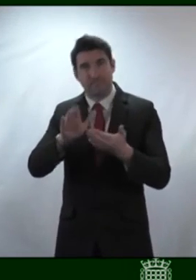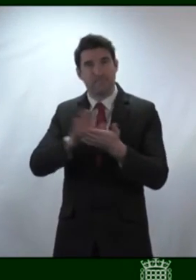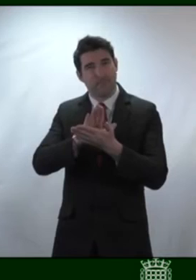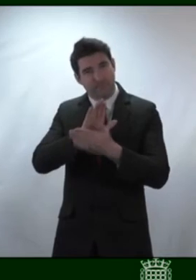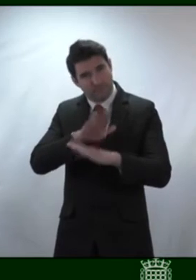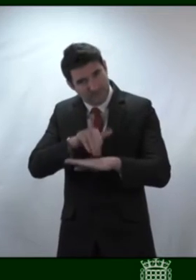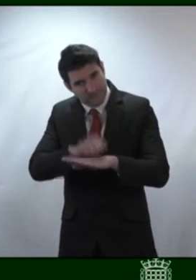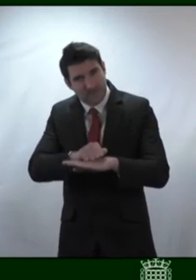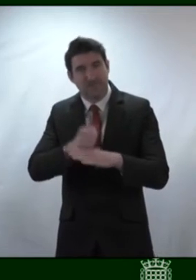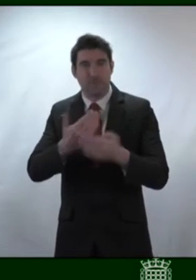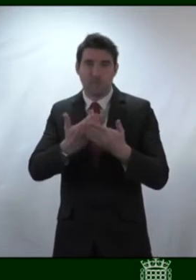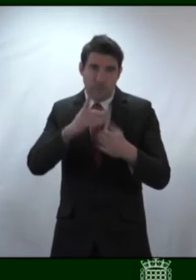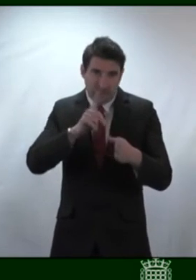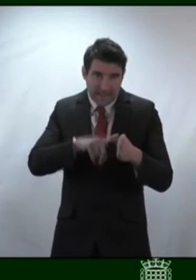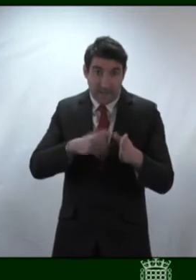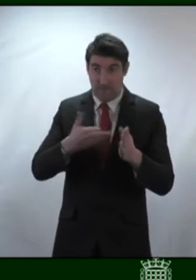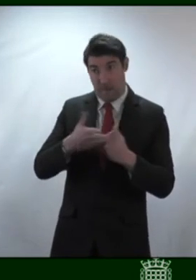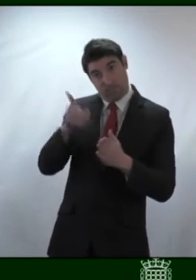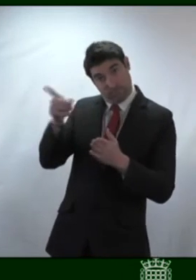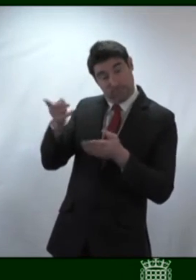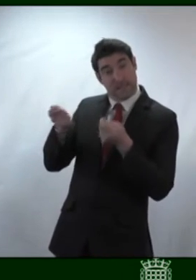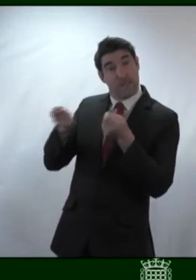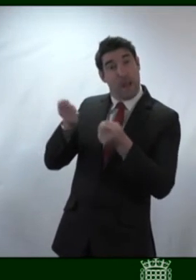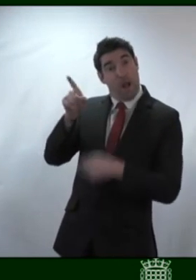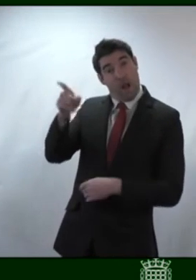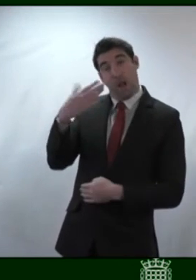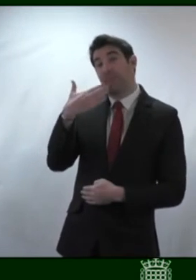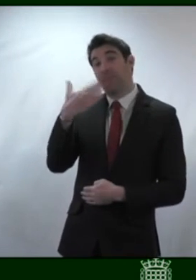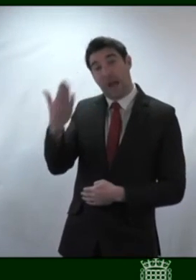and the House authorities for doing all that you have done this year to keep Parliament safe,